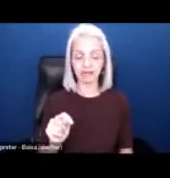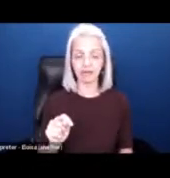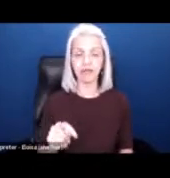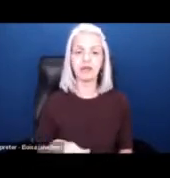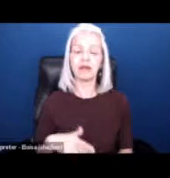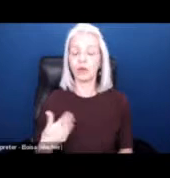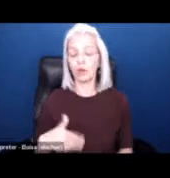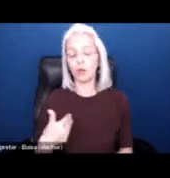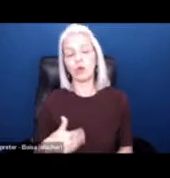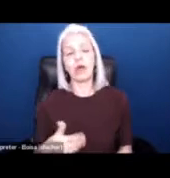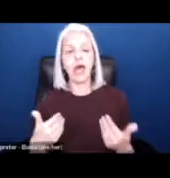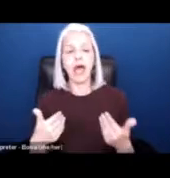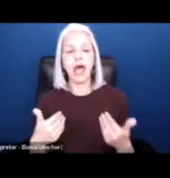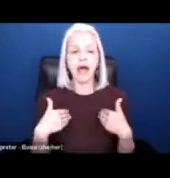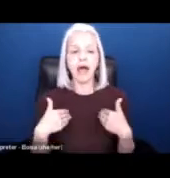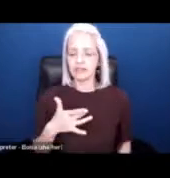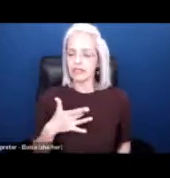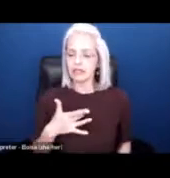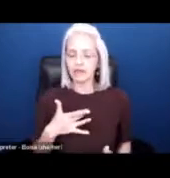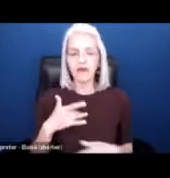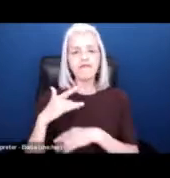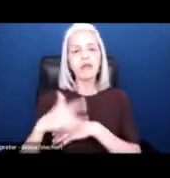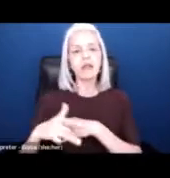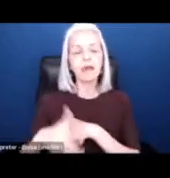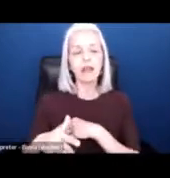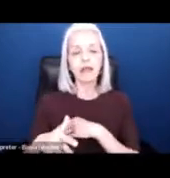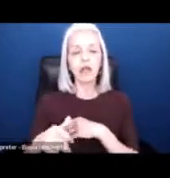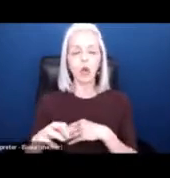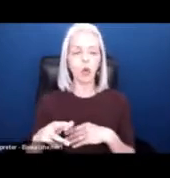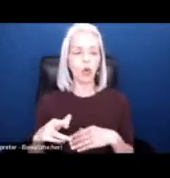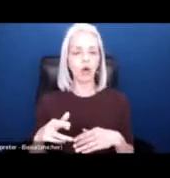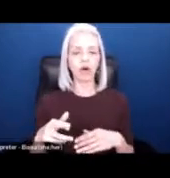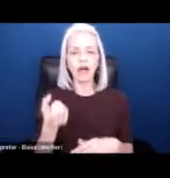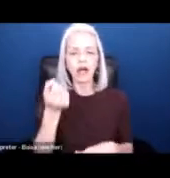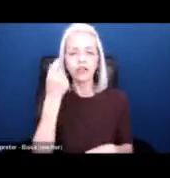having that sense of availability, having an understanding of culture and a